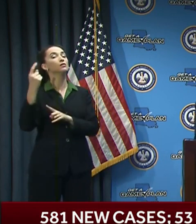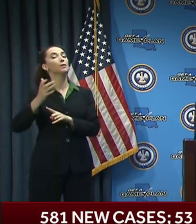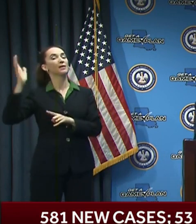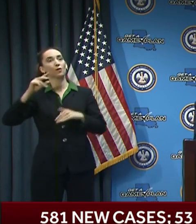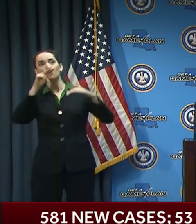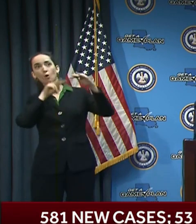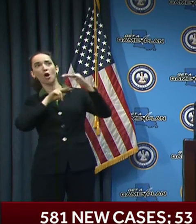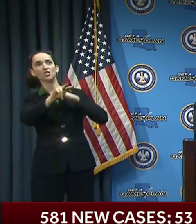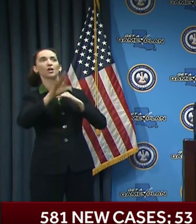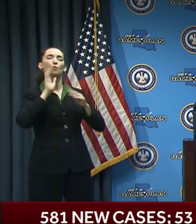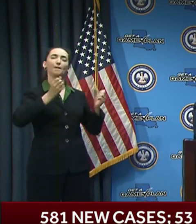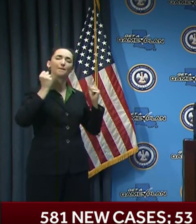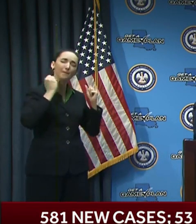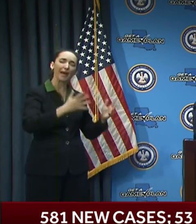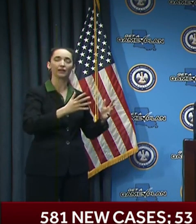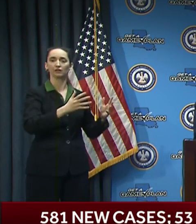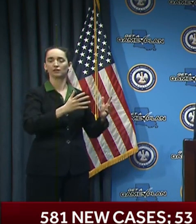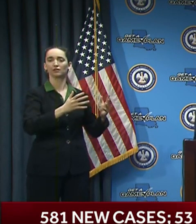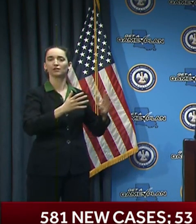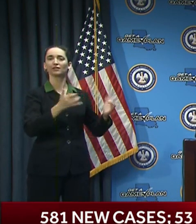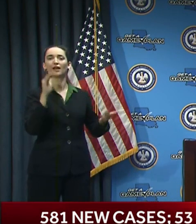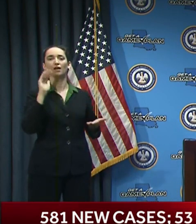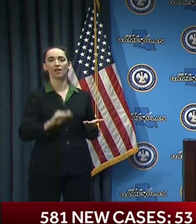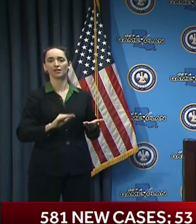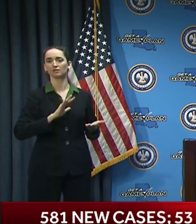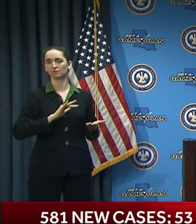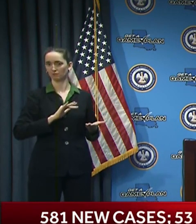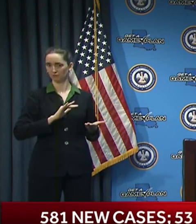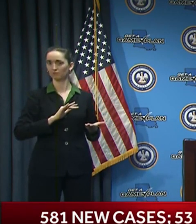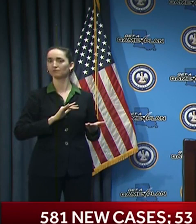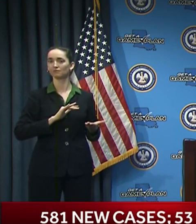NOT IN THE NUMBERS THAT WE THOUGHT WERE GOING TO BE THE CASE.